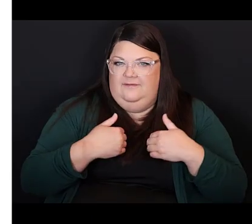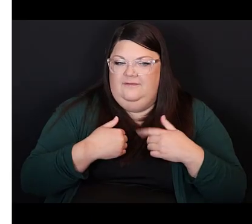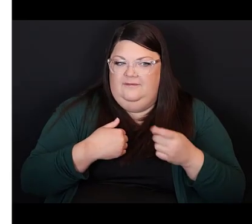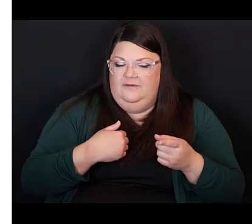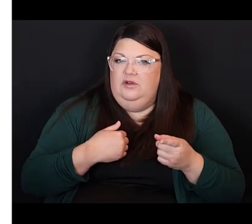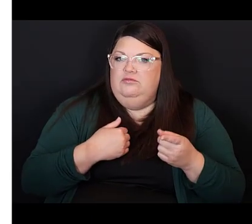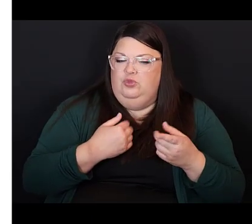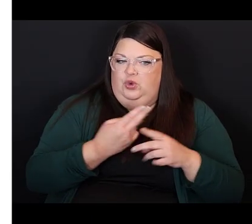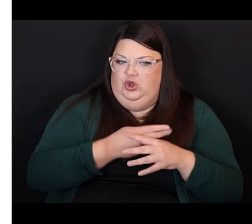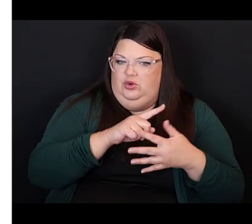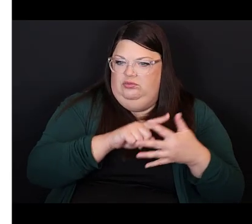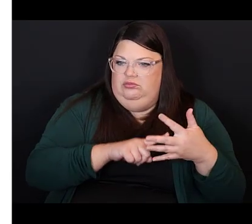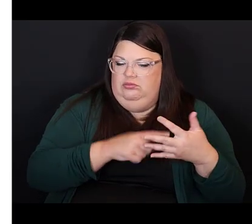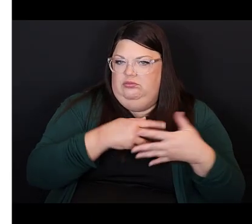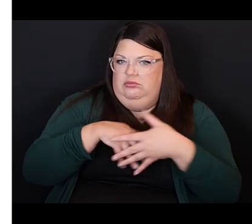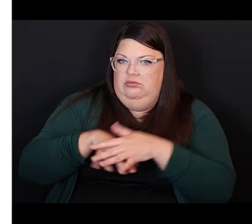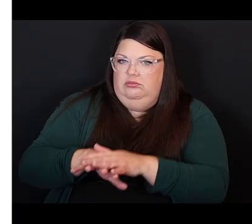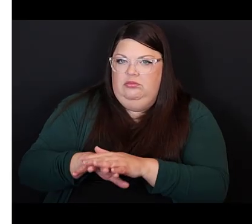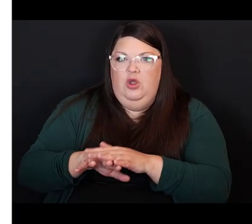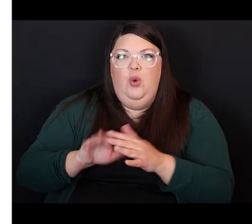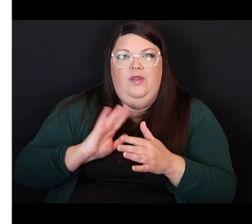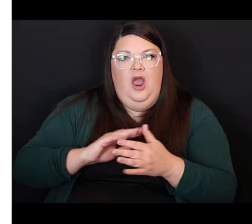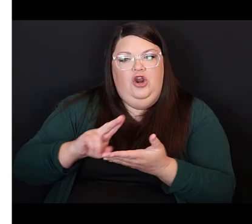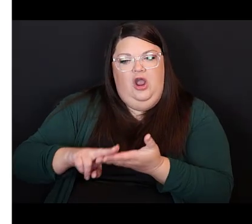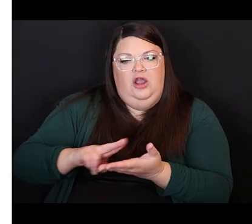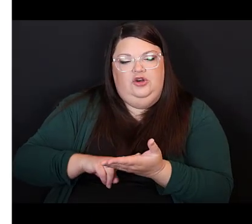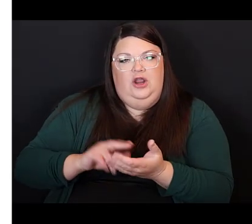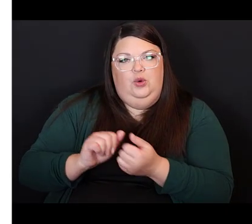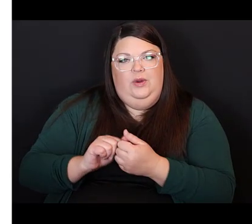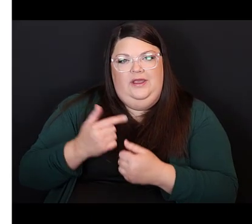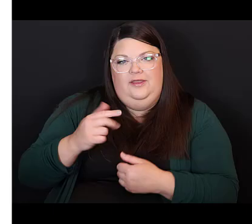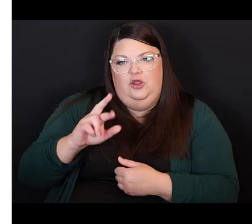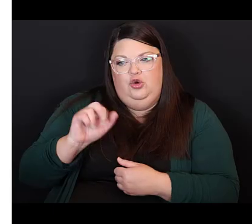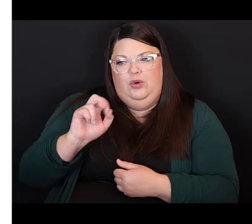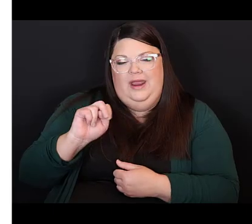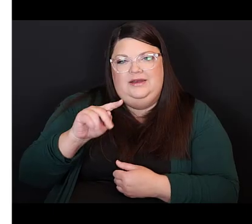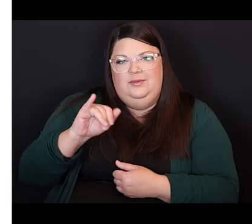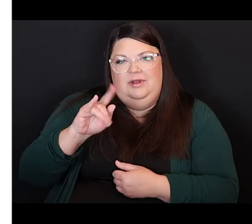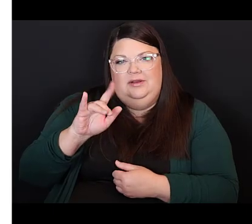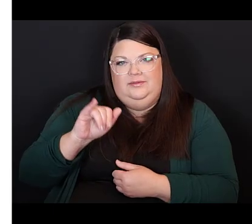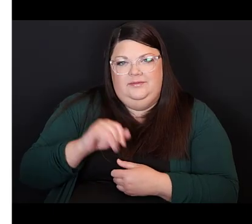We incorporated those into our contract with Grantibly and ensured there was no overlap with